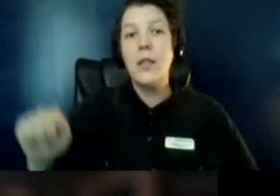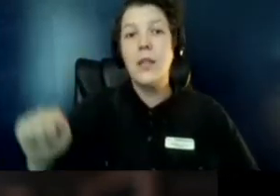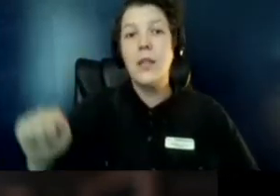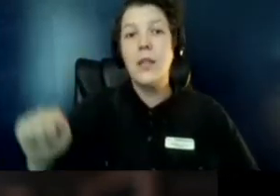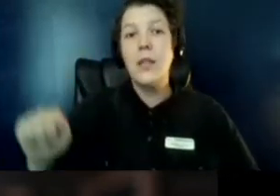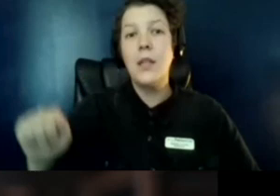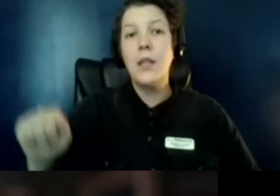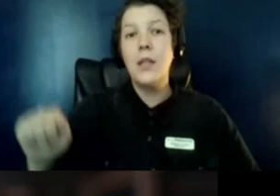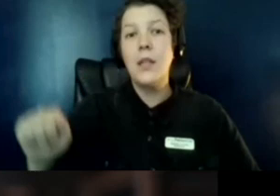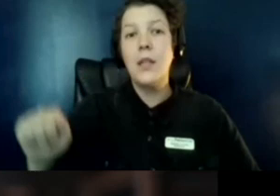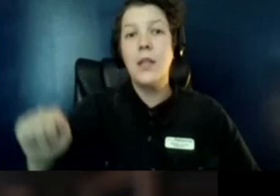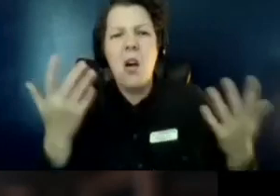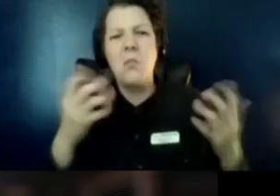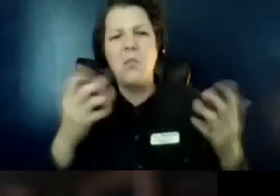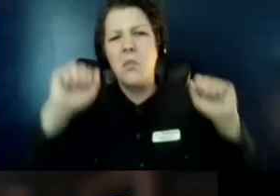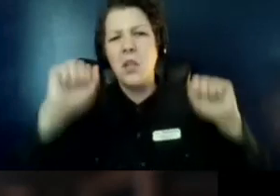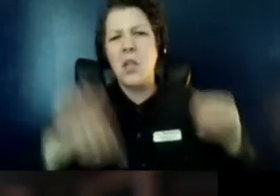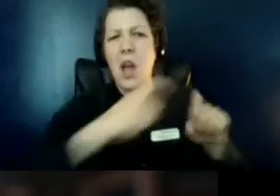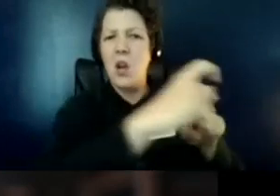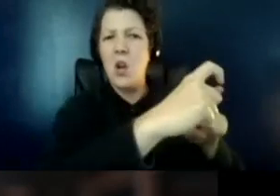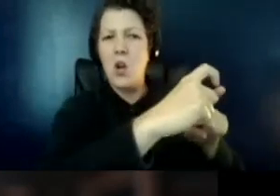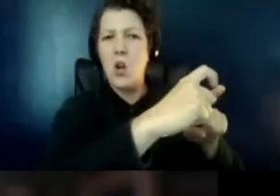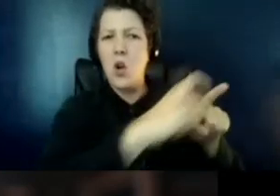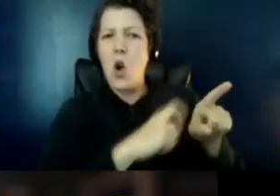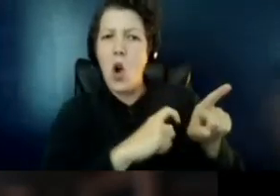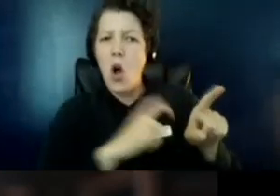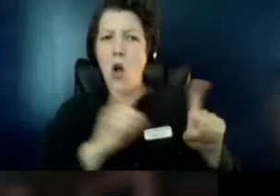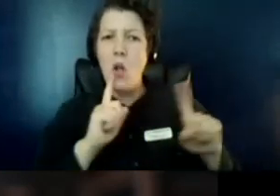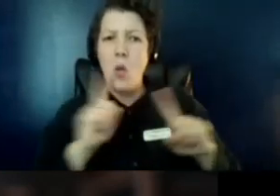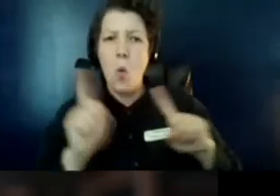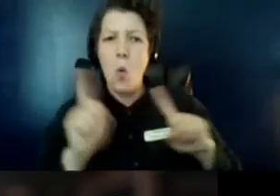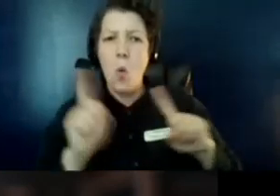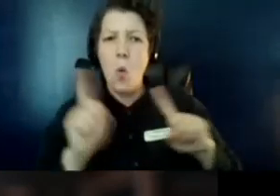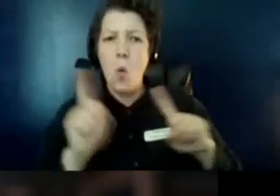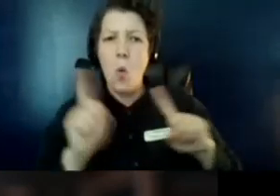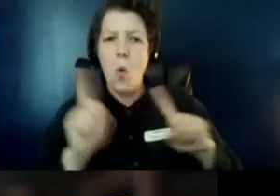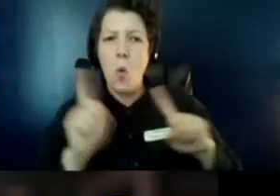And because they had that out, they thought they could get by.